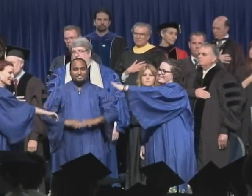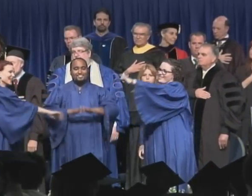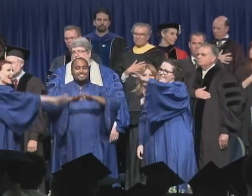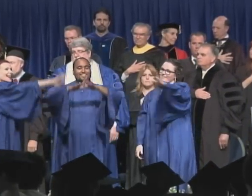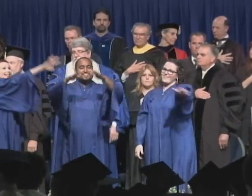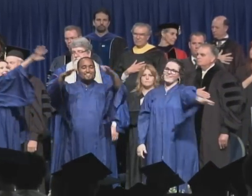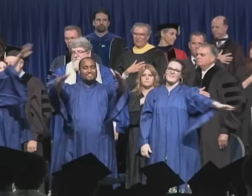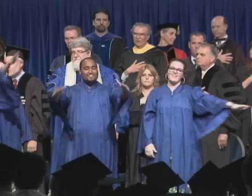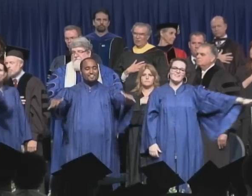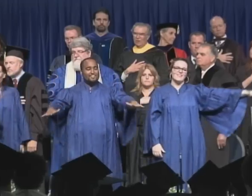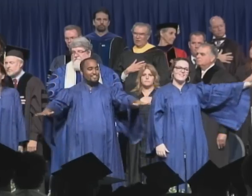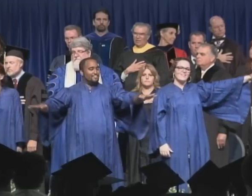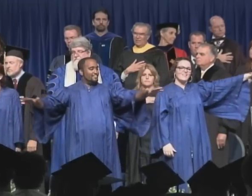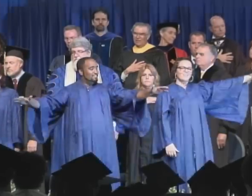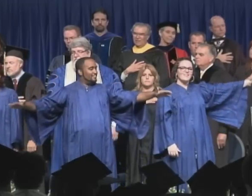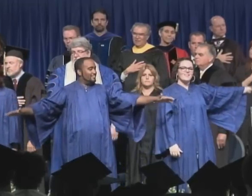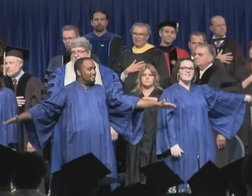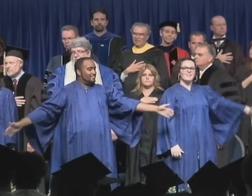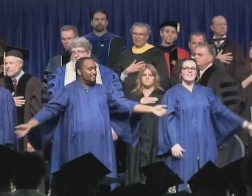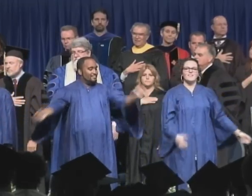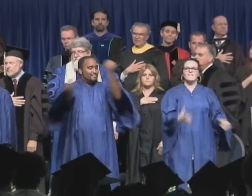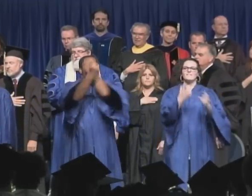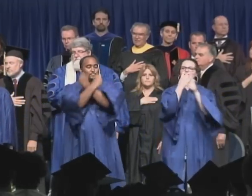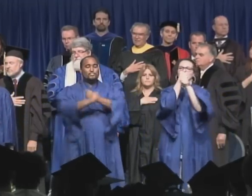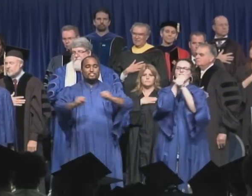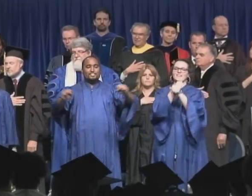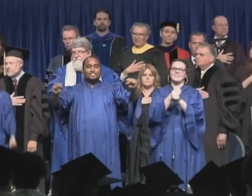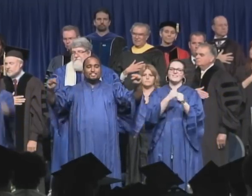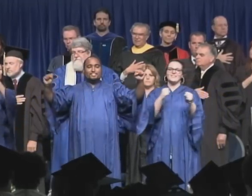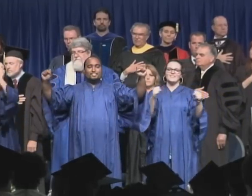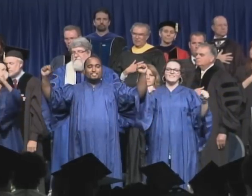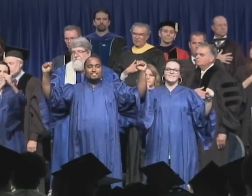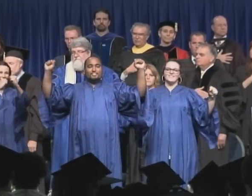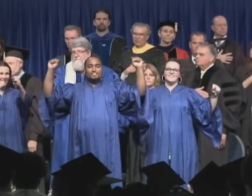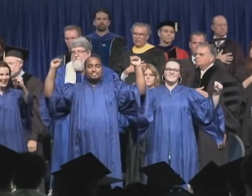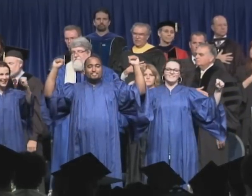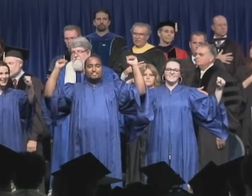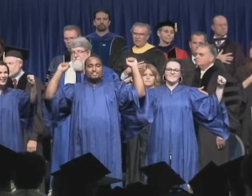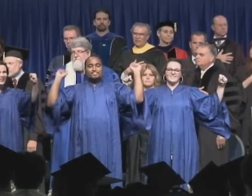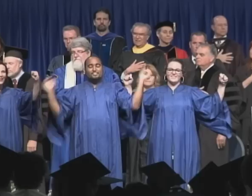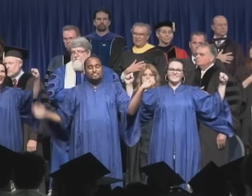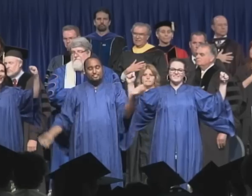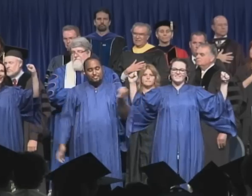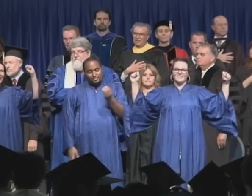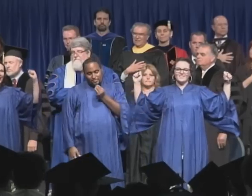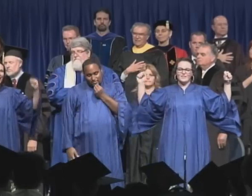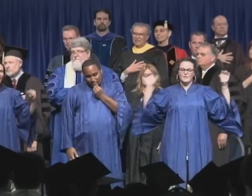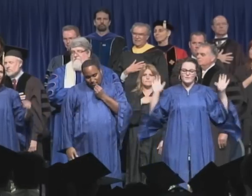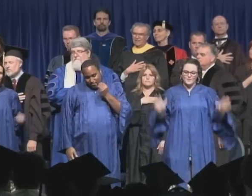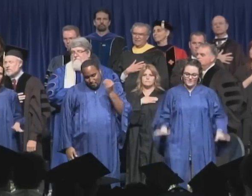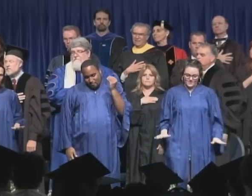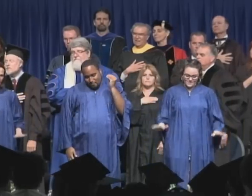O'er the land of the free.